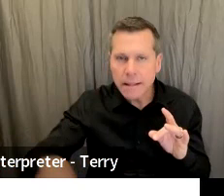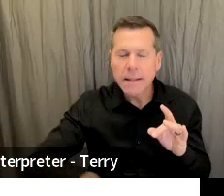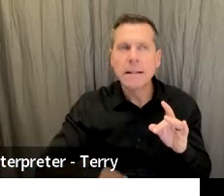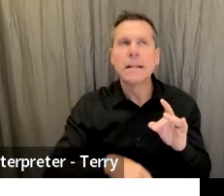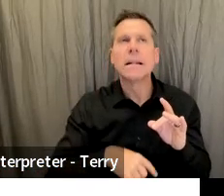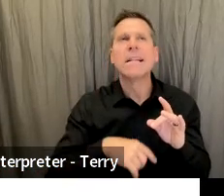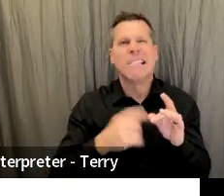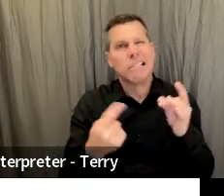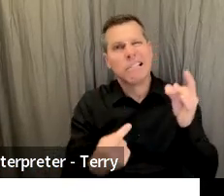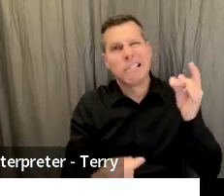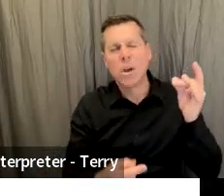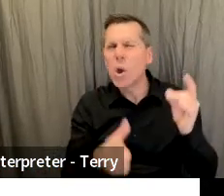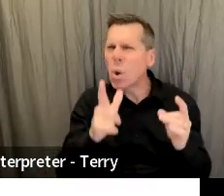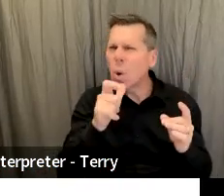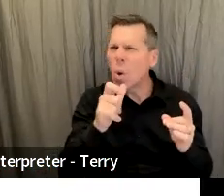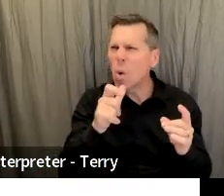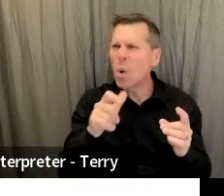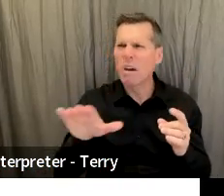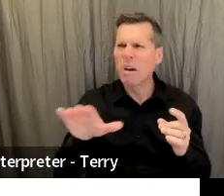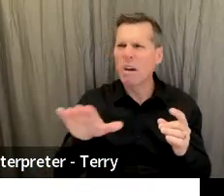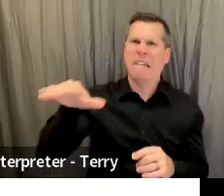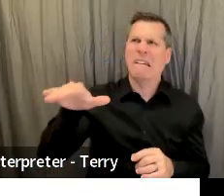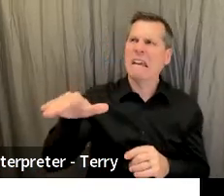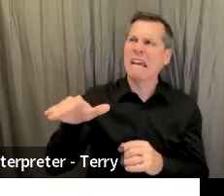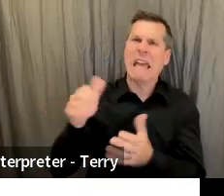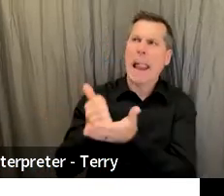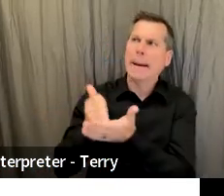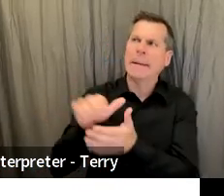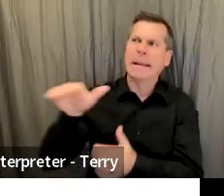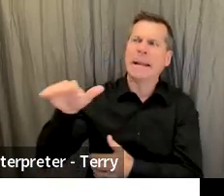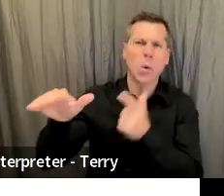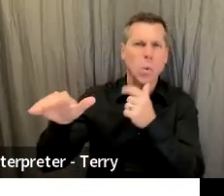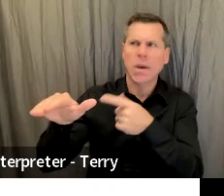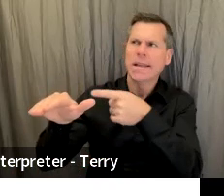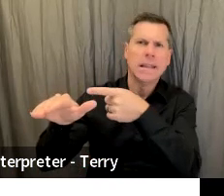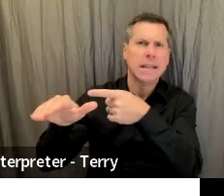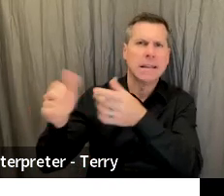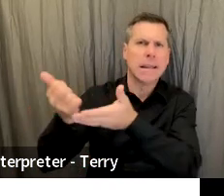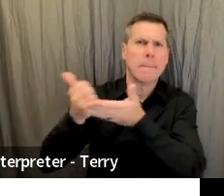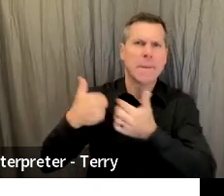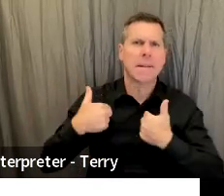Who did you ask for help? If you run into a problem where for some reason the link is not working